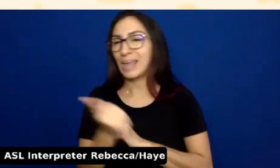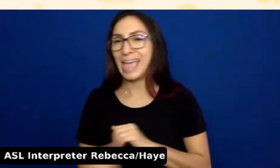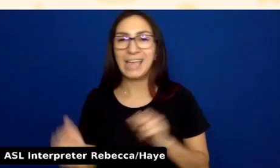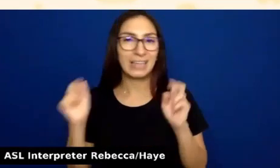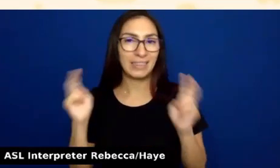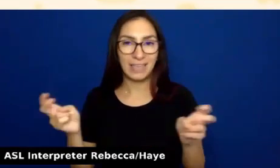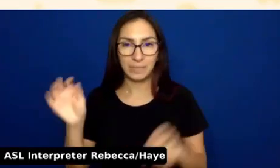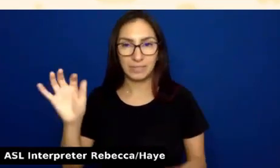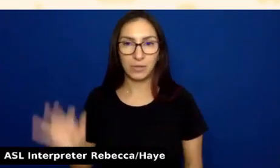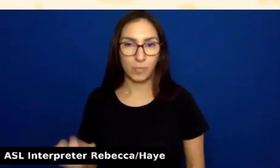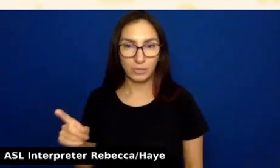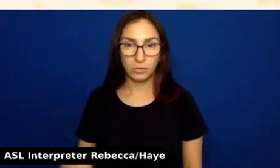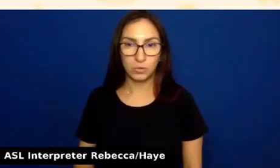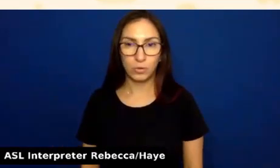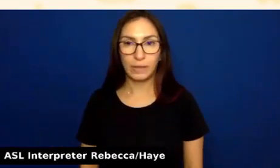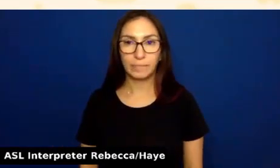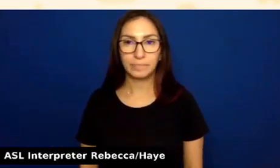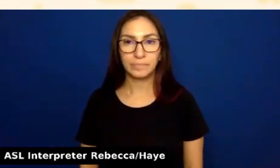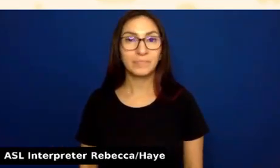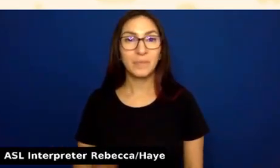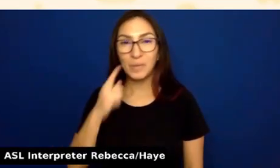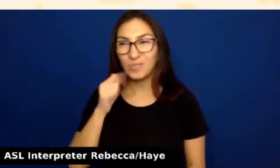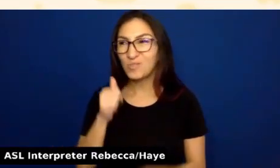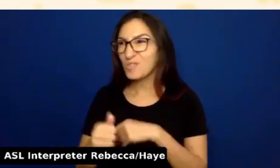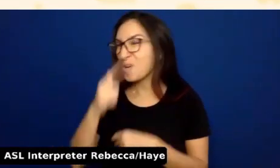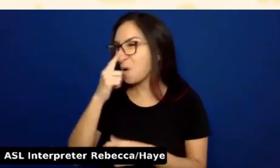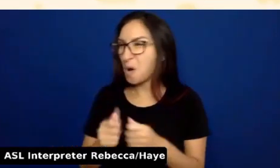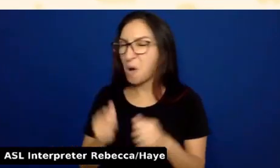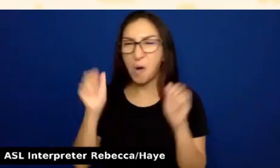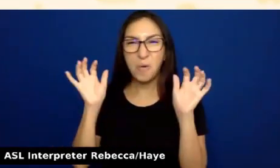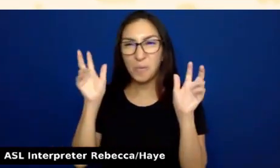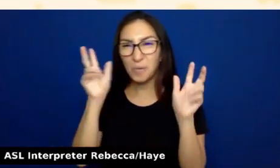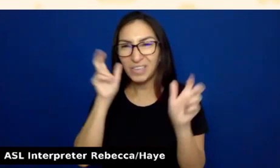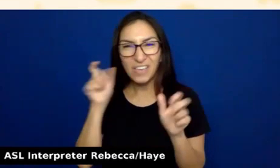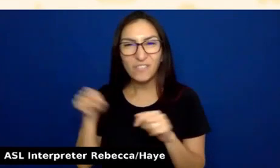This is not become short codes are evil, this is a choice that the repository team has made.